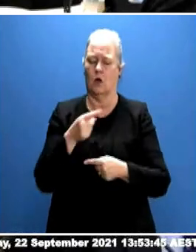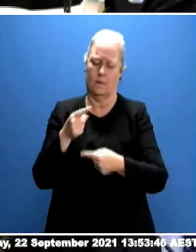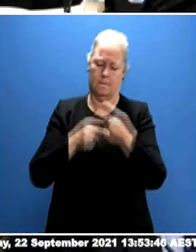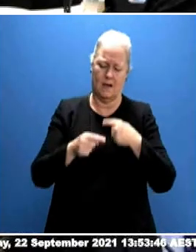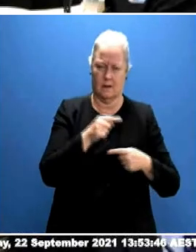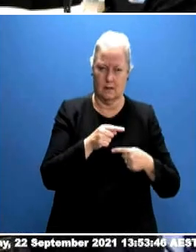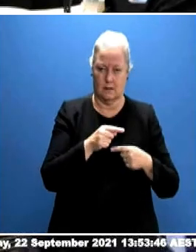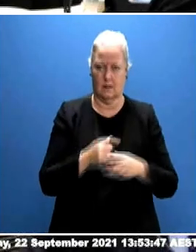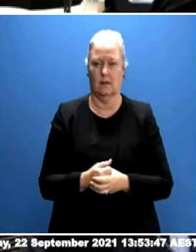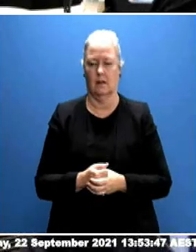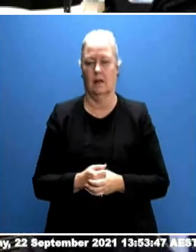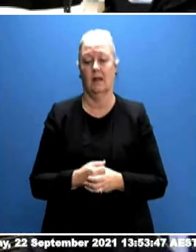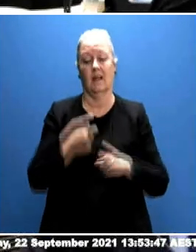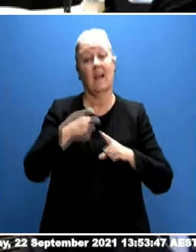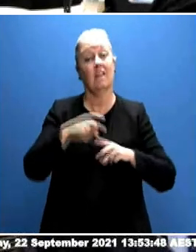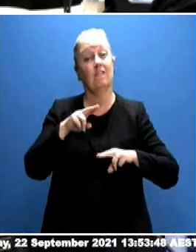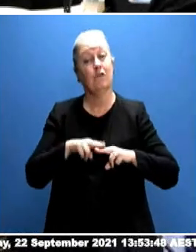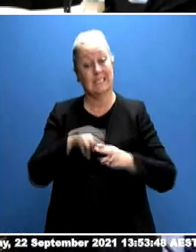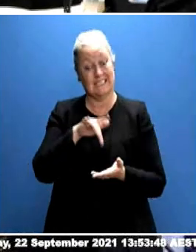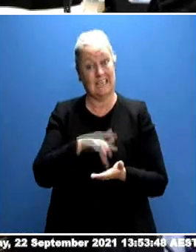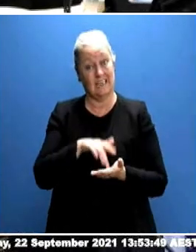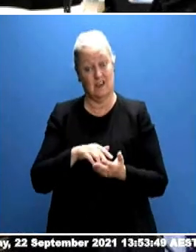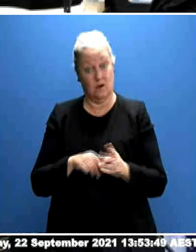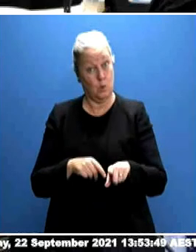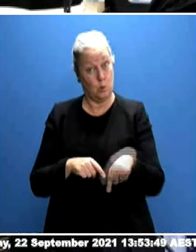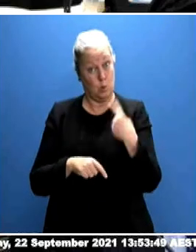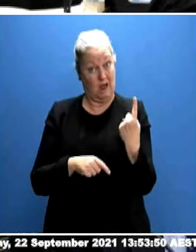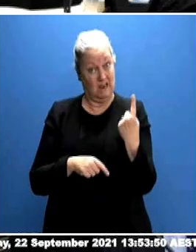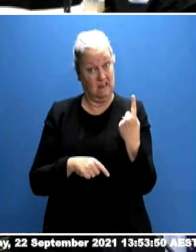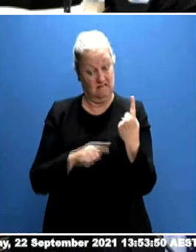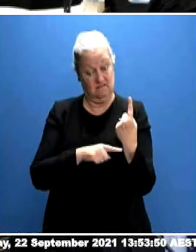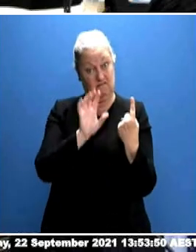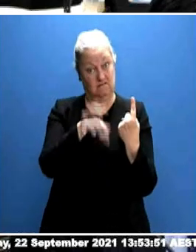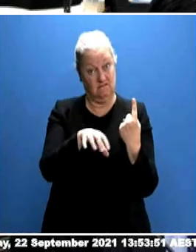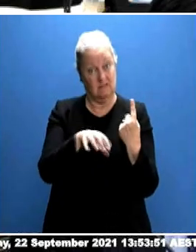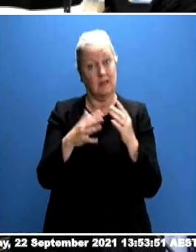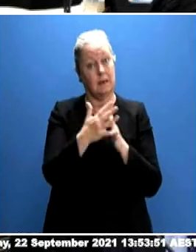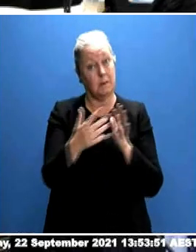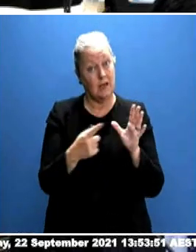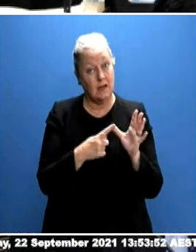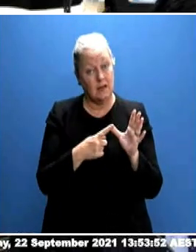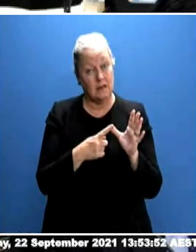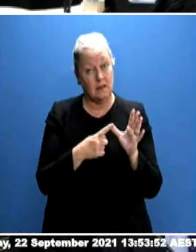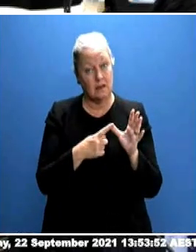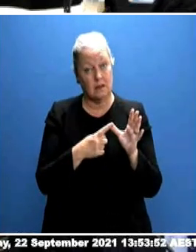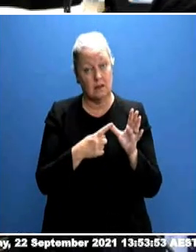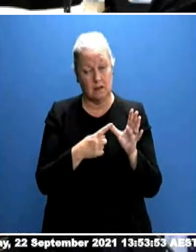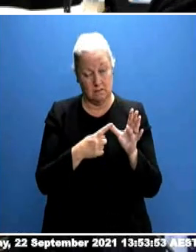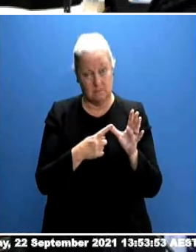is Kath French Centre the only Centre in WA that fulfils that